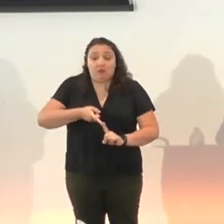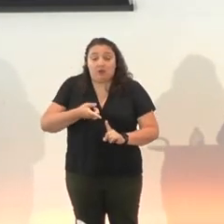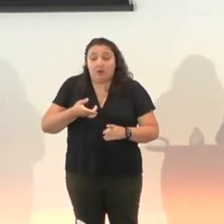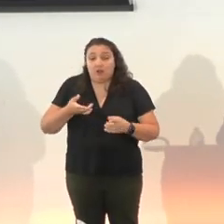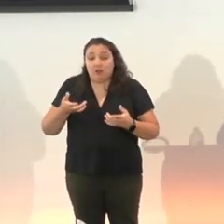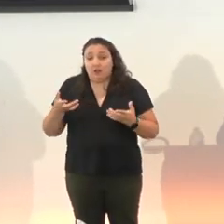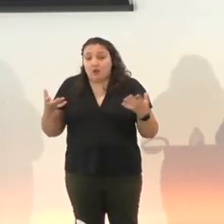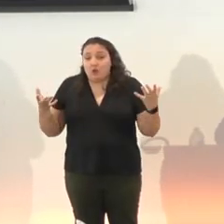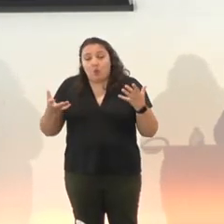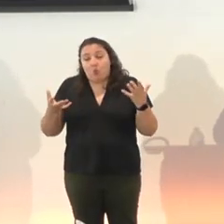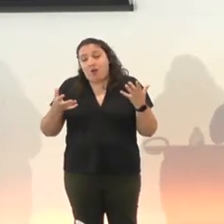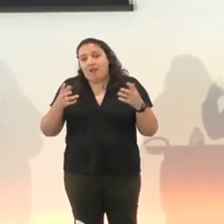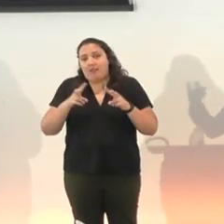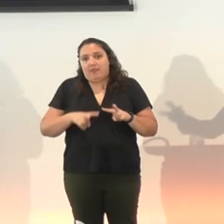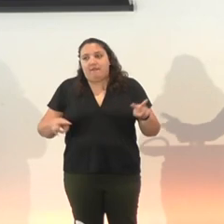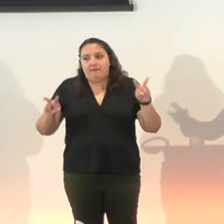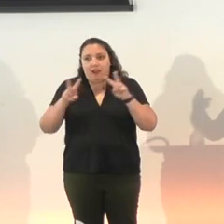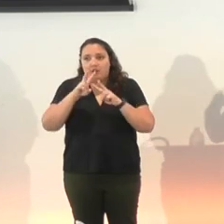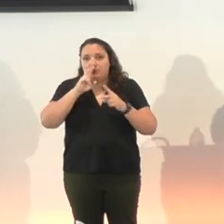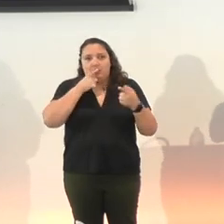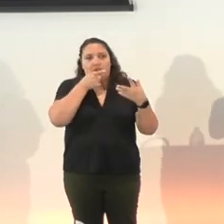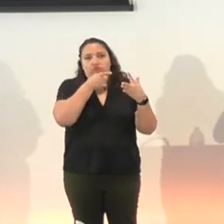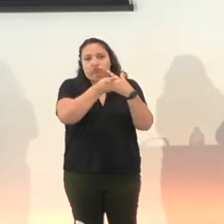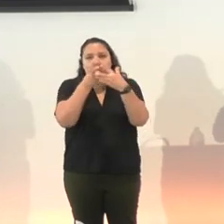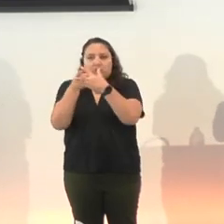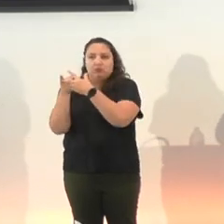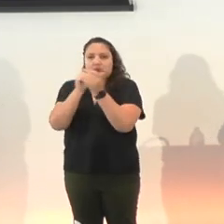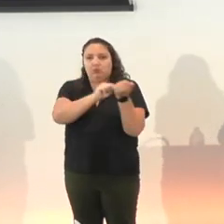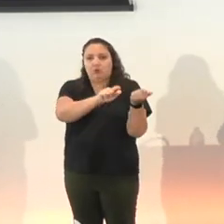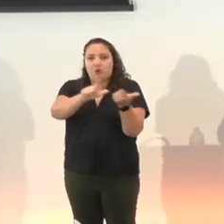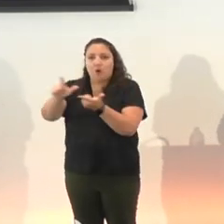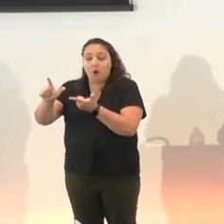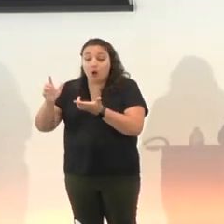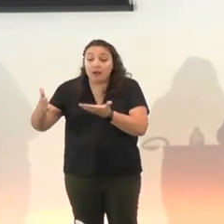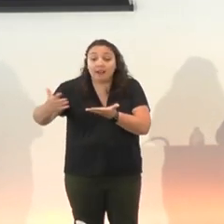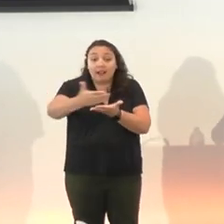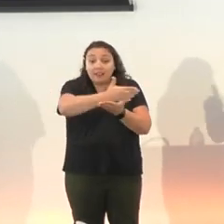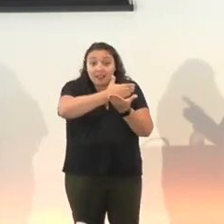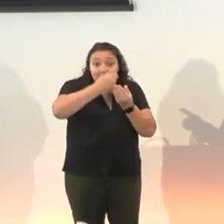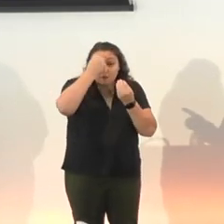values will be the ability to collect data and aggregate it in one place and do things in